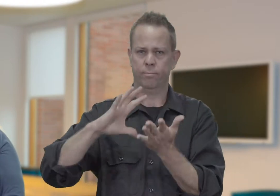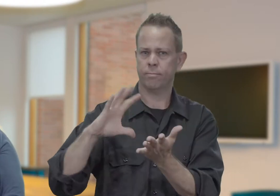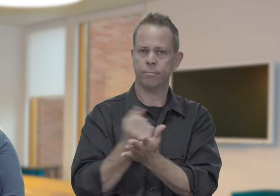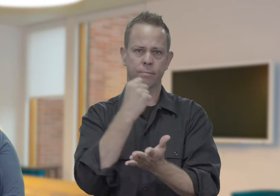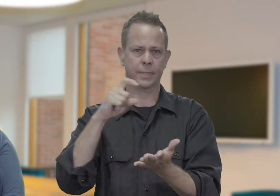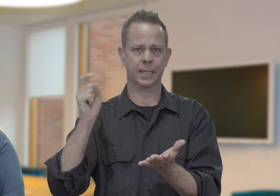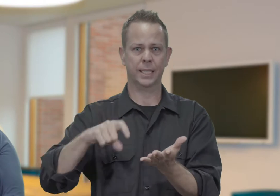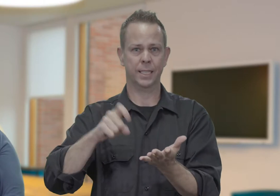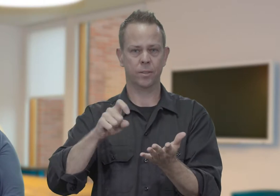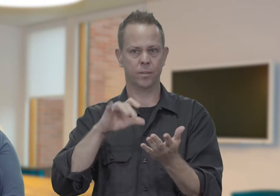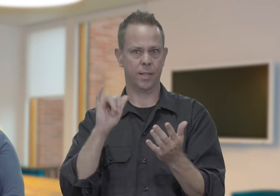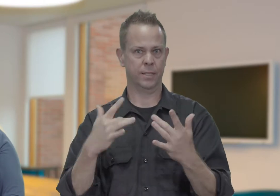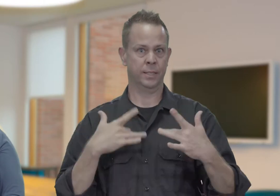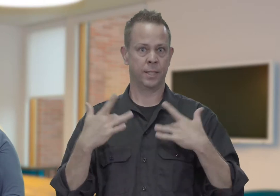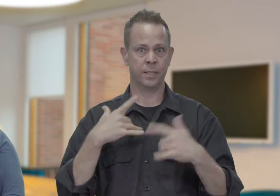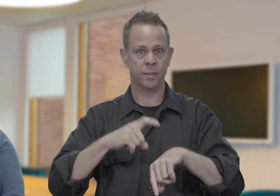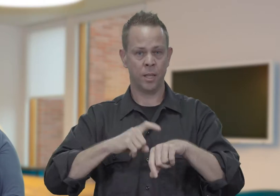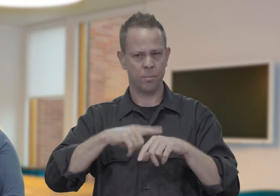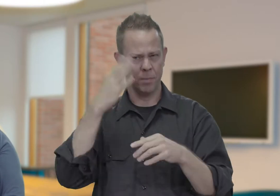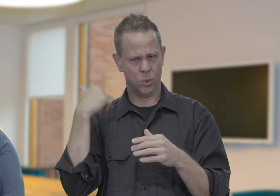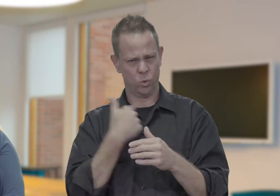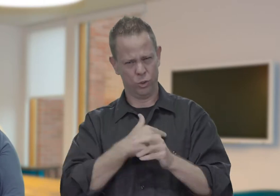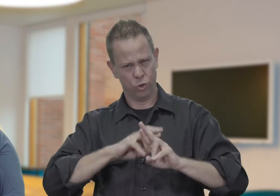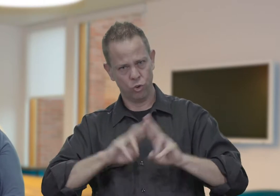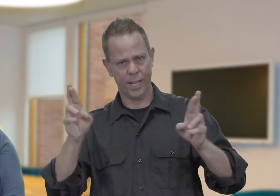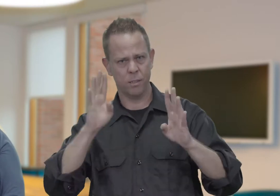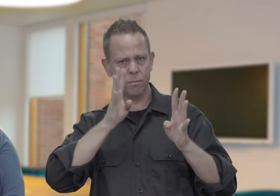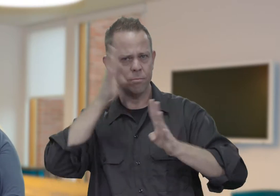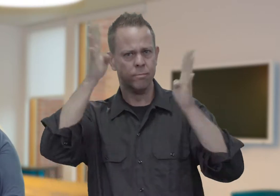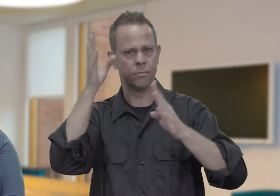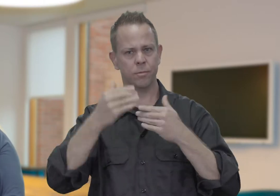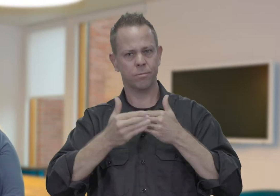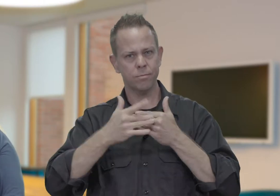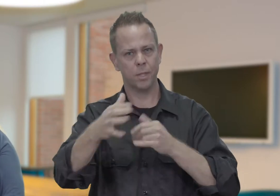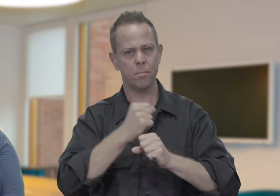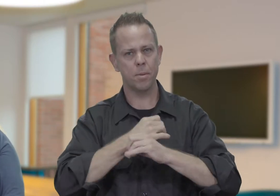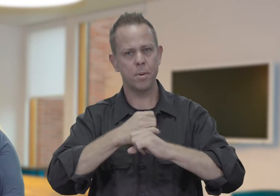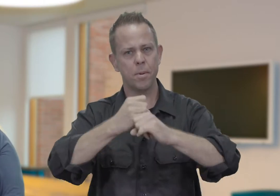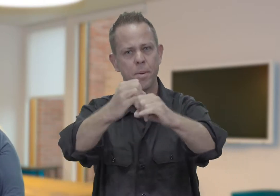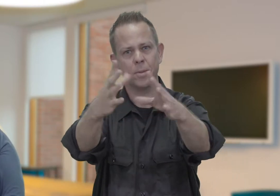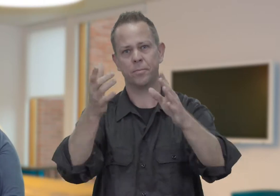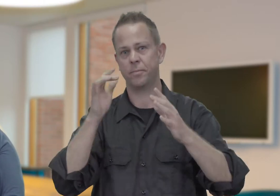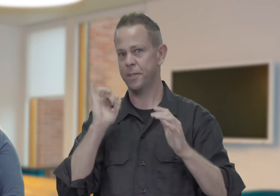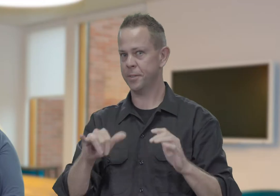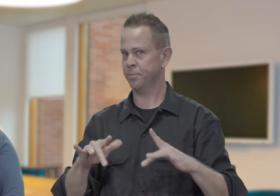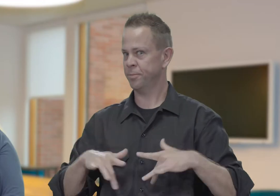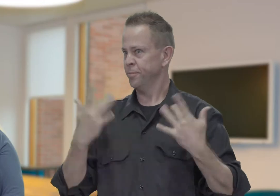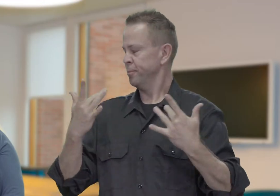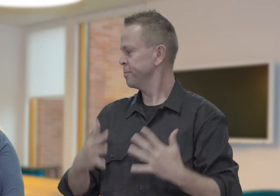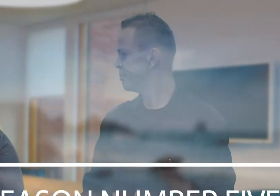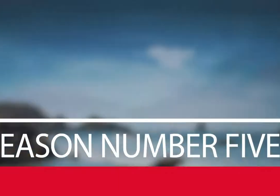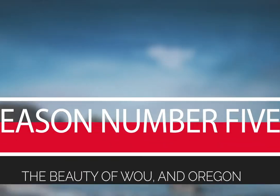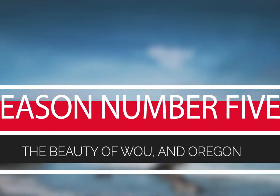The RRCD is right on the cutting edge in these areas, which is really cool. [female narrator] Number five!